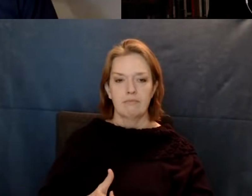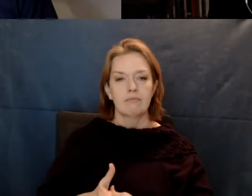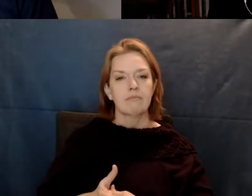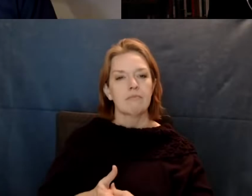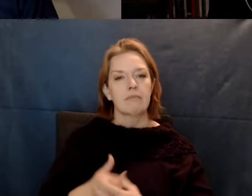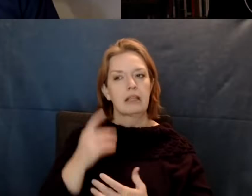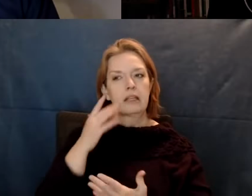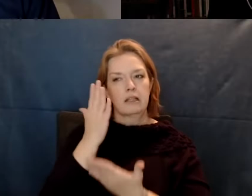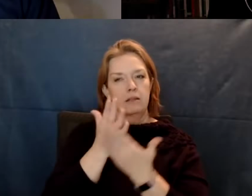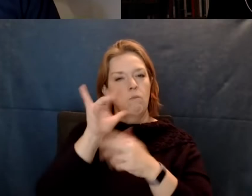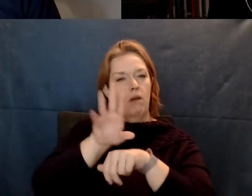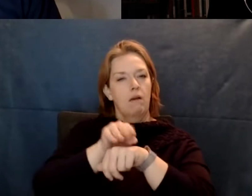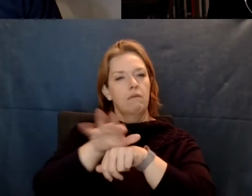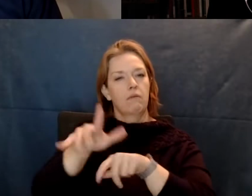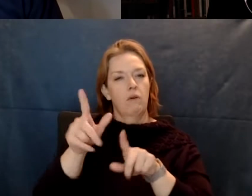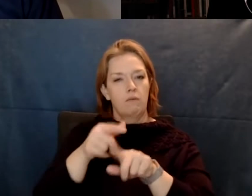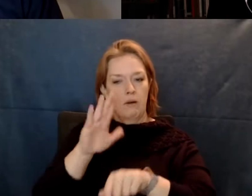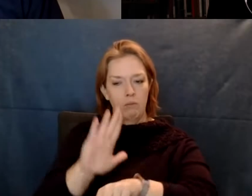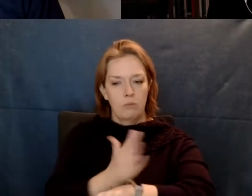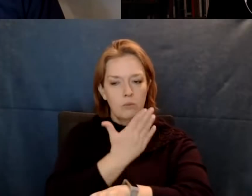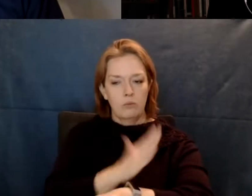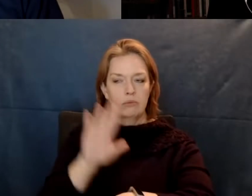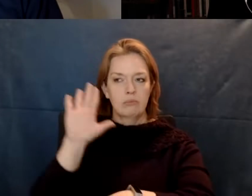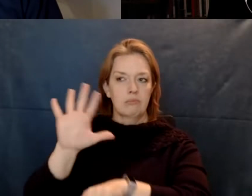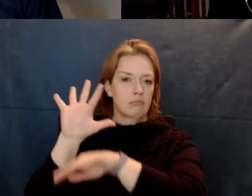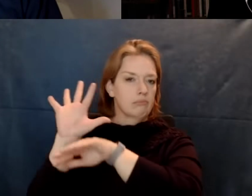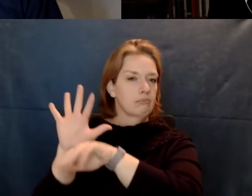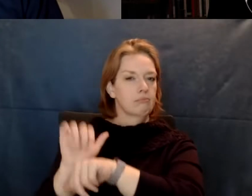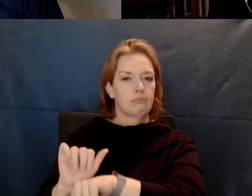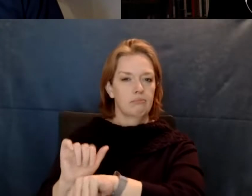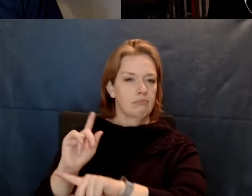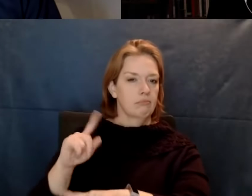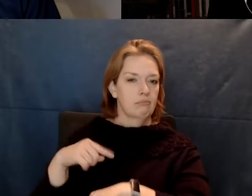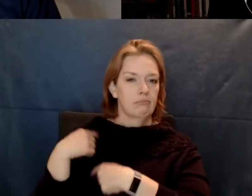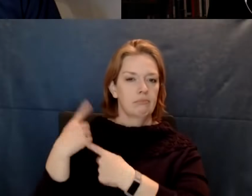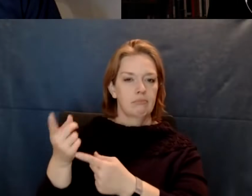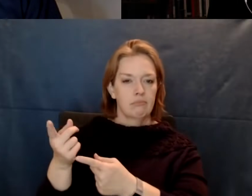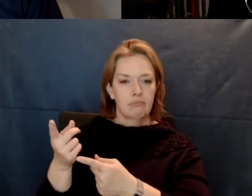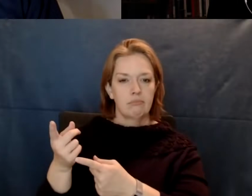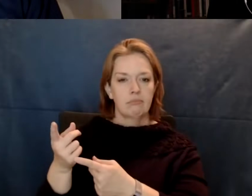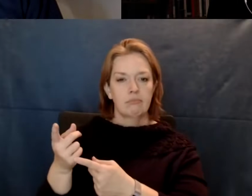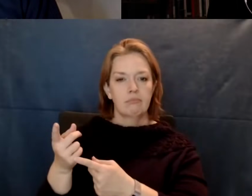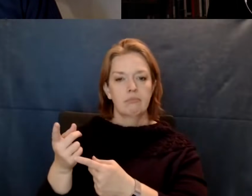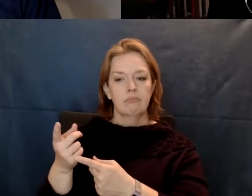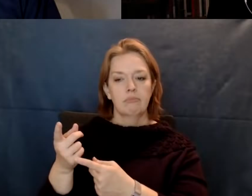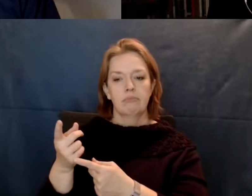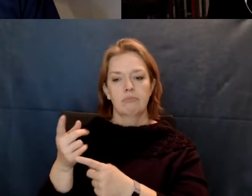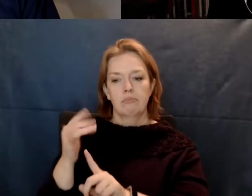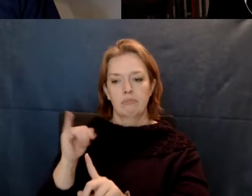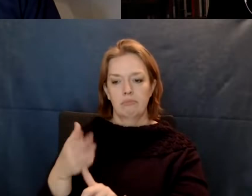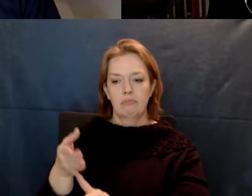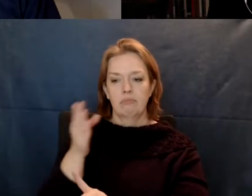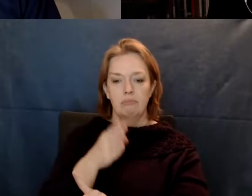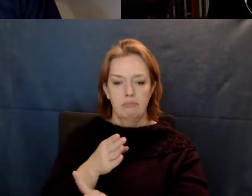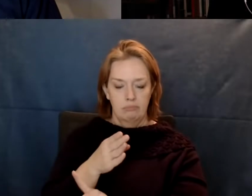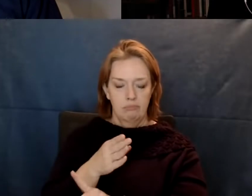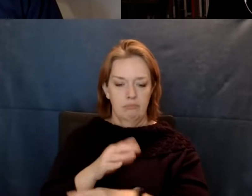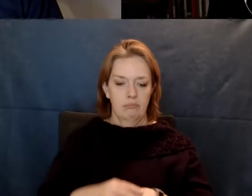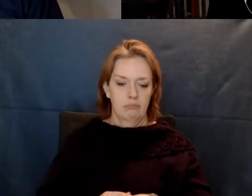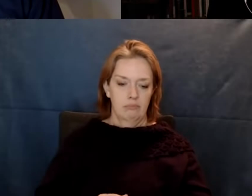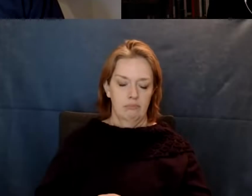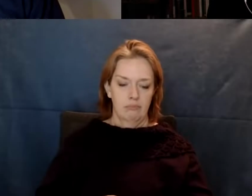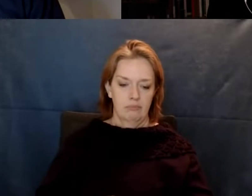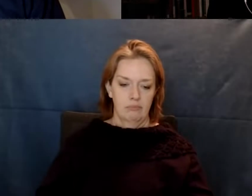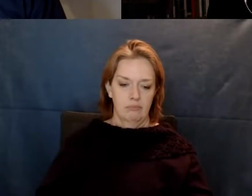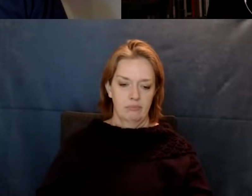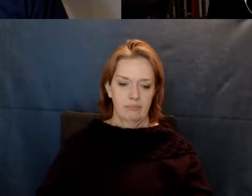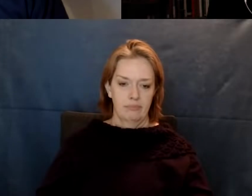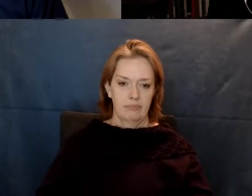Informed by the blues tradition, which is informed by